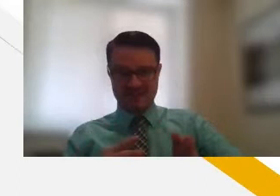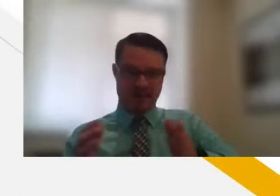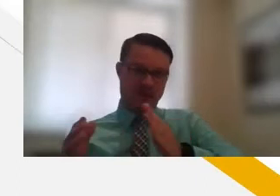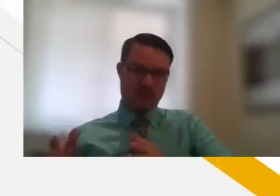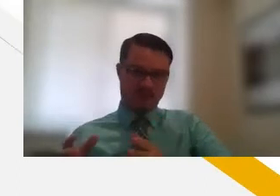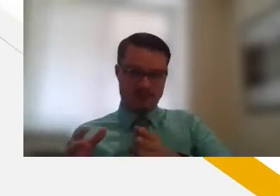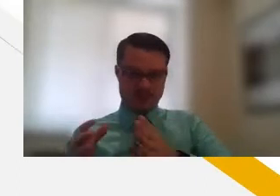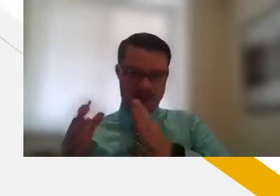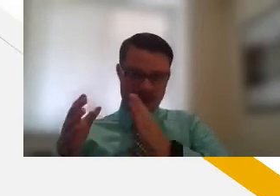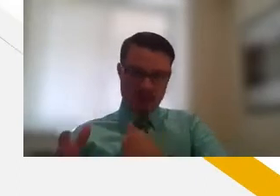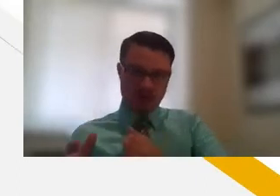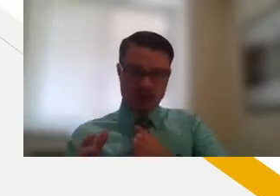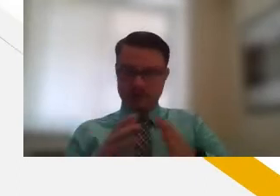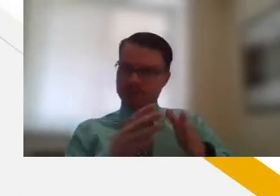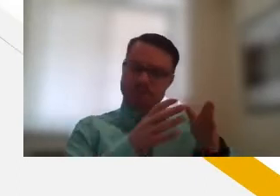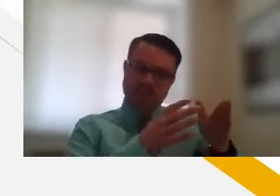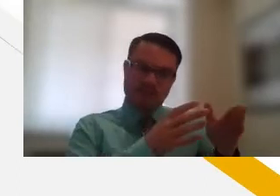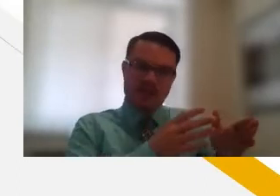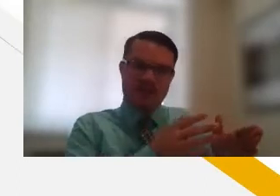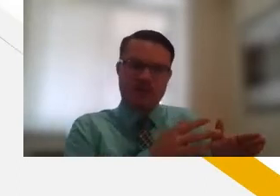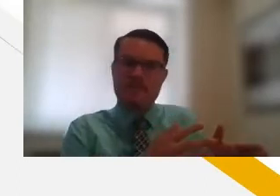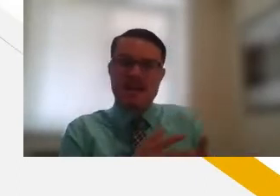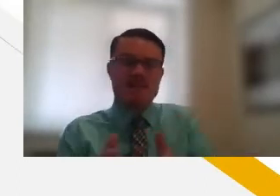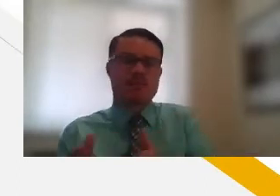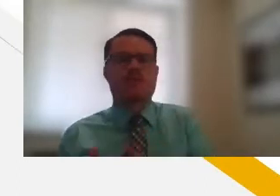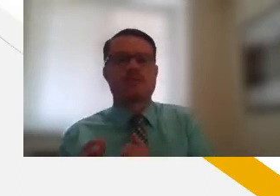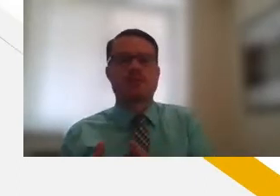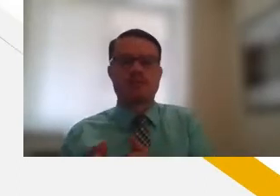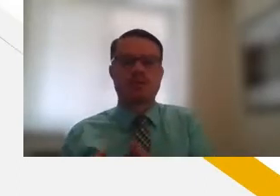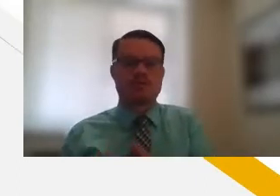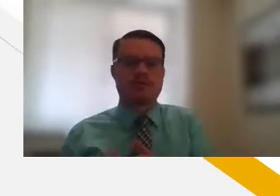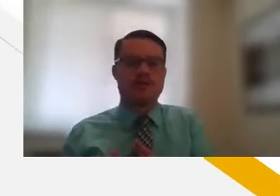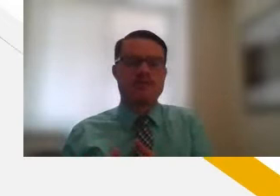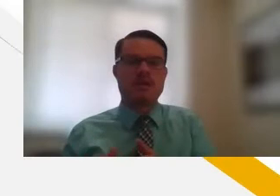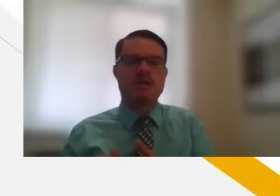And that's kind of how it's measured. So you have these goals. If they're making progress towards the goals in their IEP.